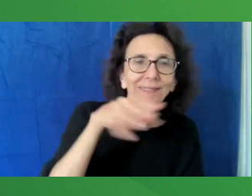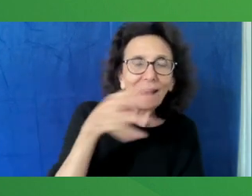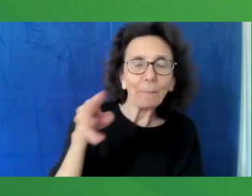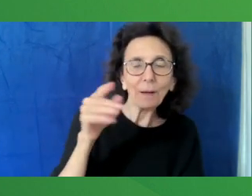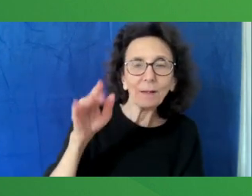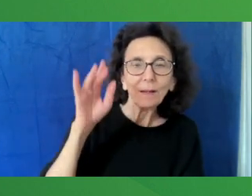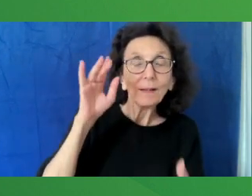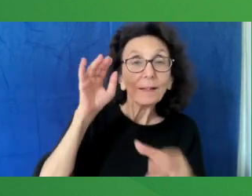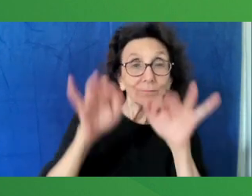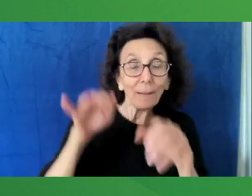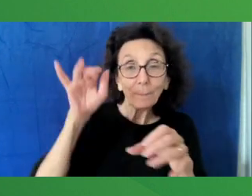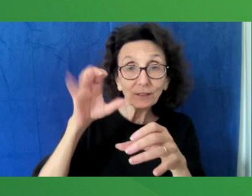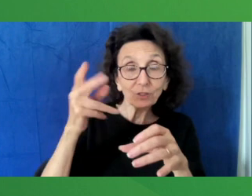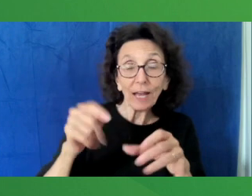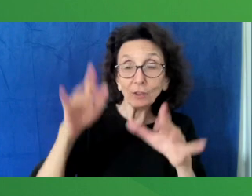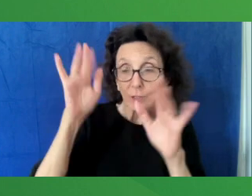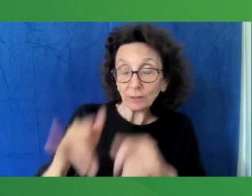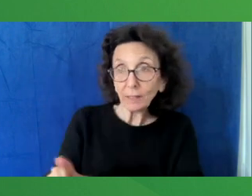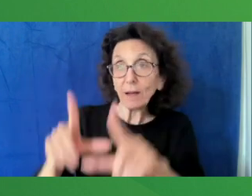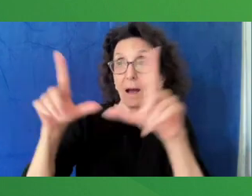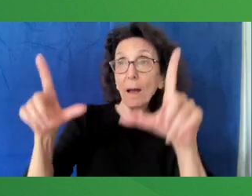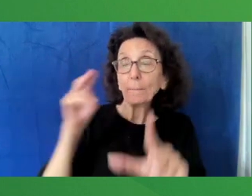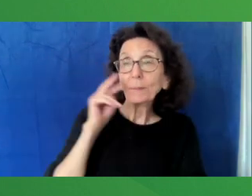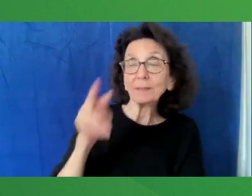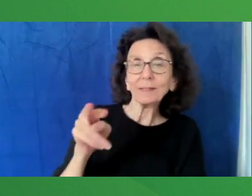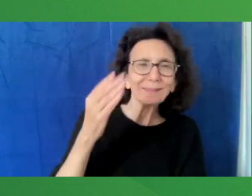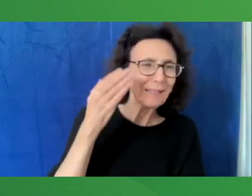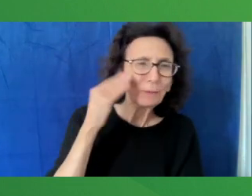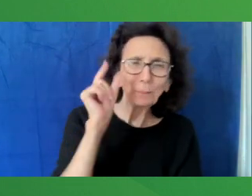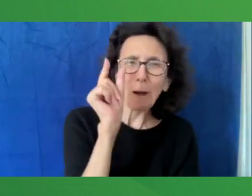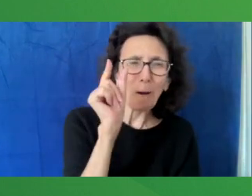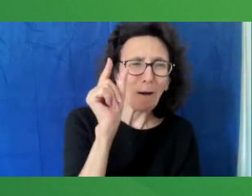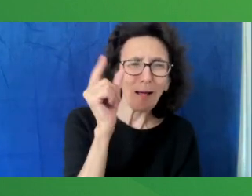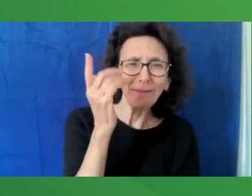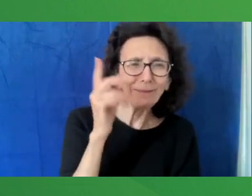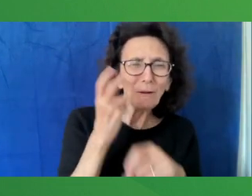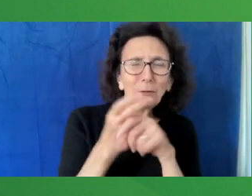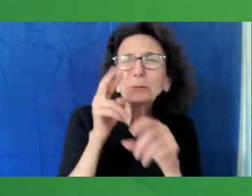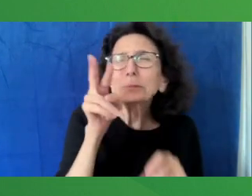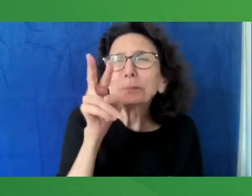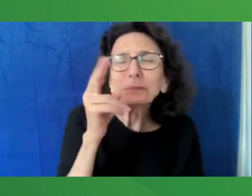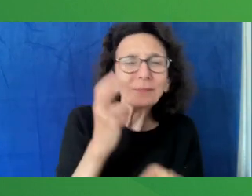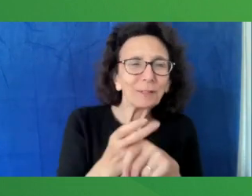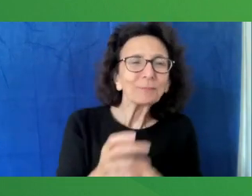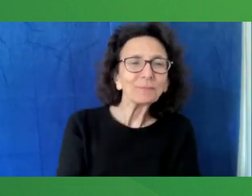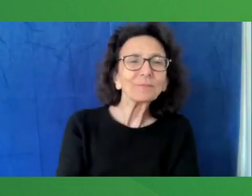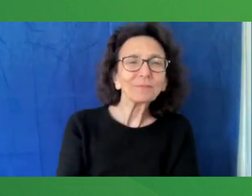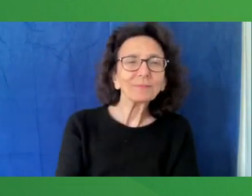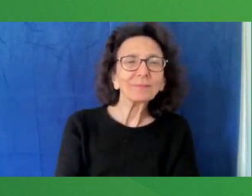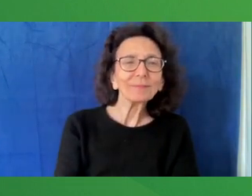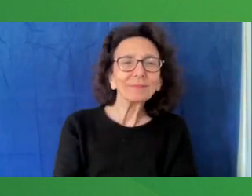better, because I realize that this is very small on the slide.